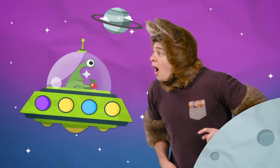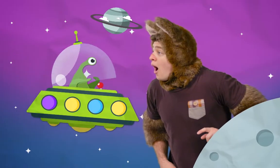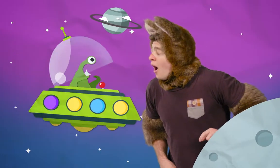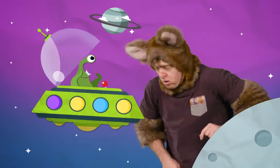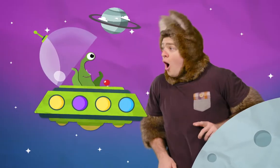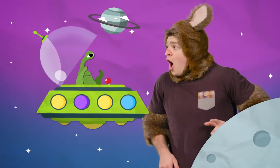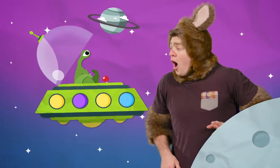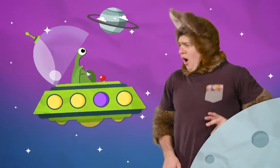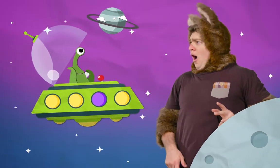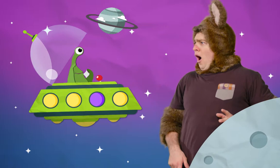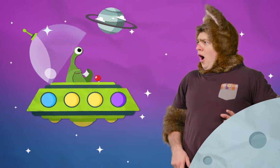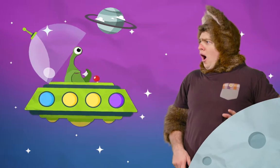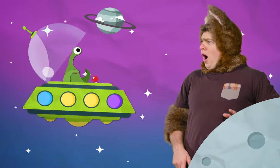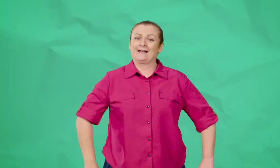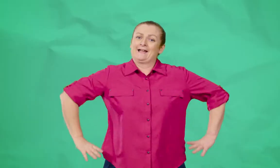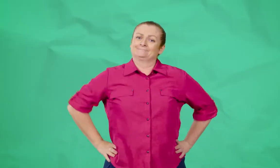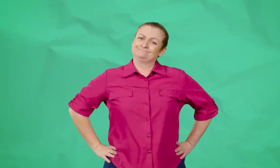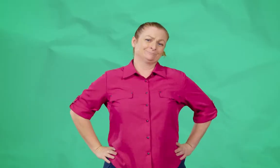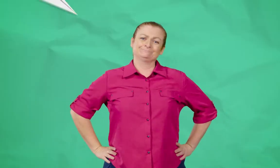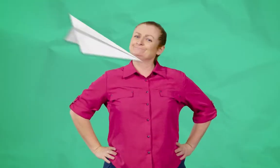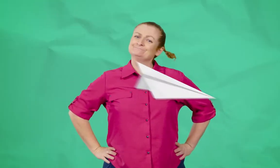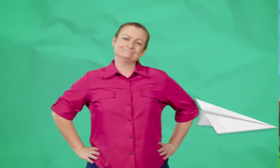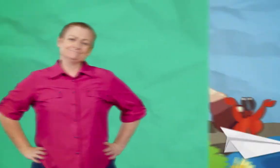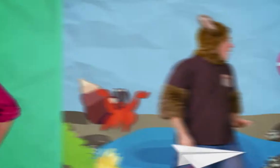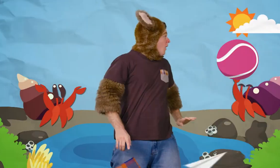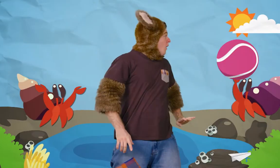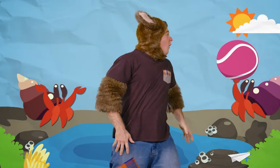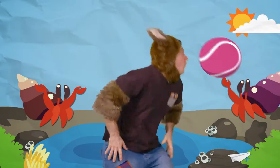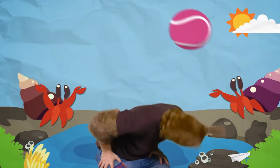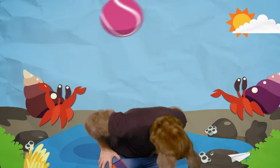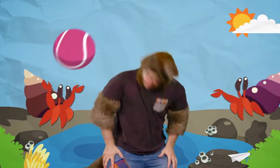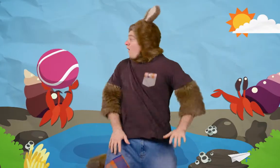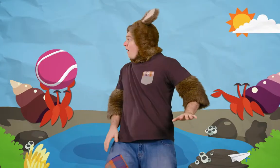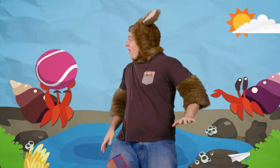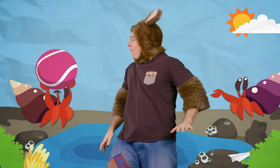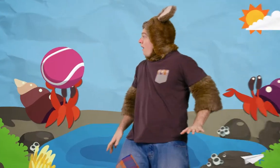Huh?! Whoa! Hmm. Whoa!